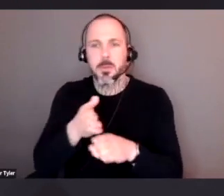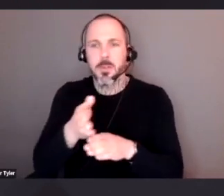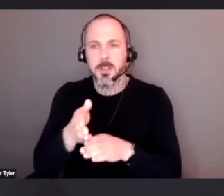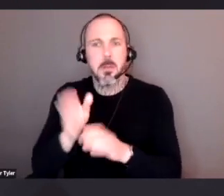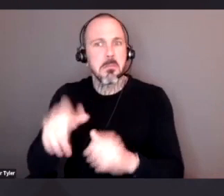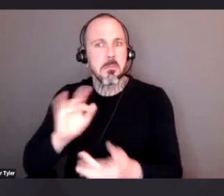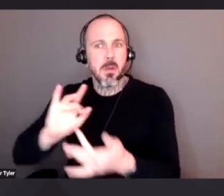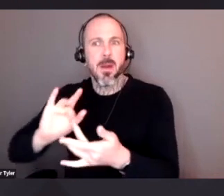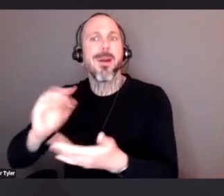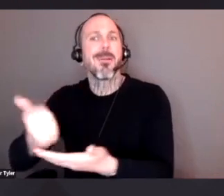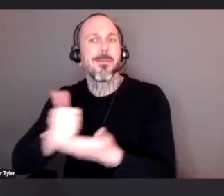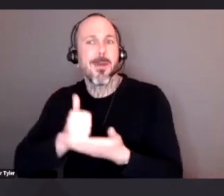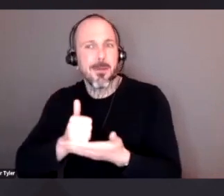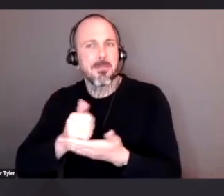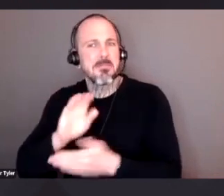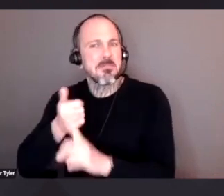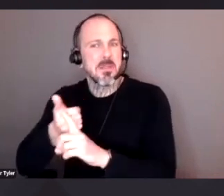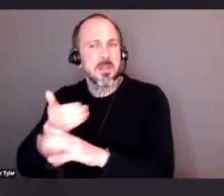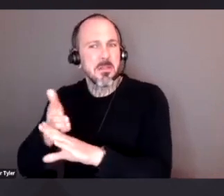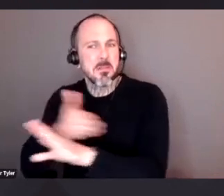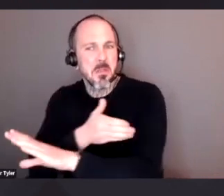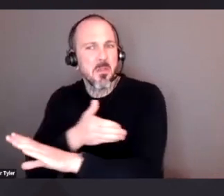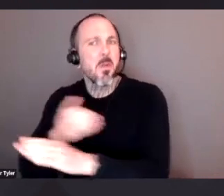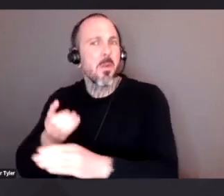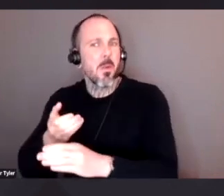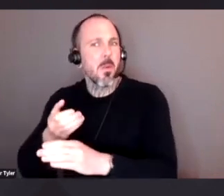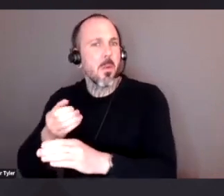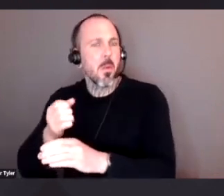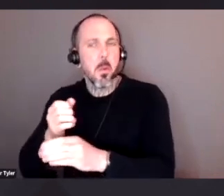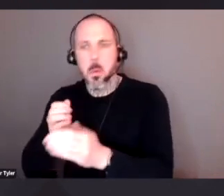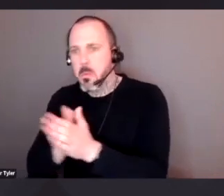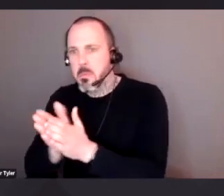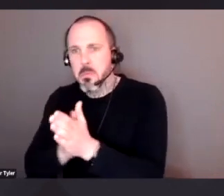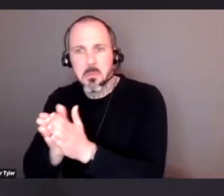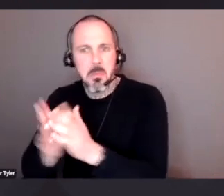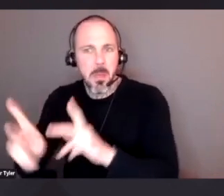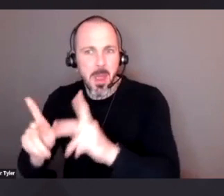hiring managers a lot of time during recruitment. It can improve your chances